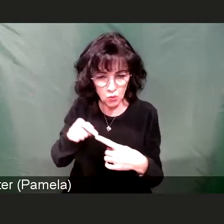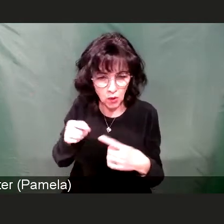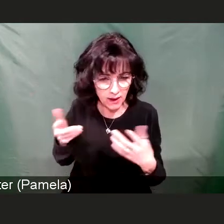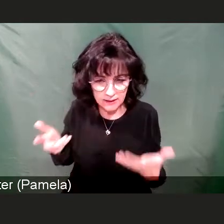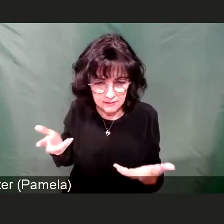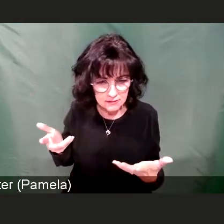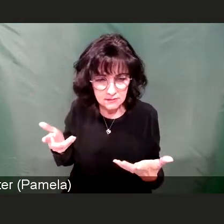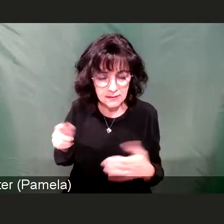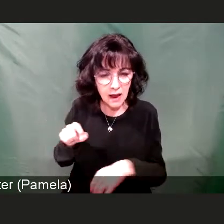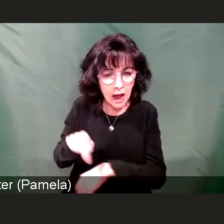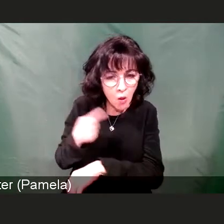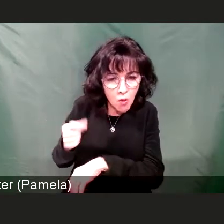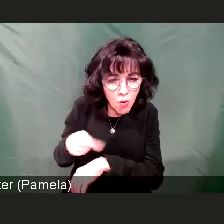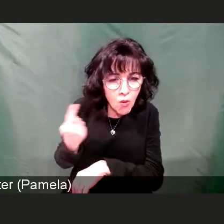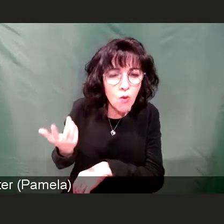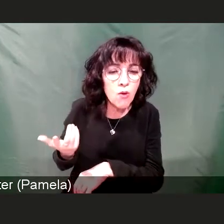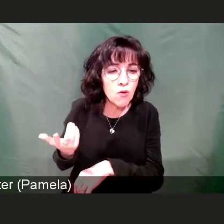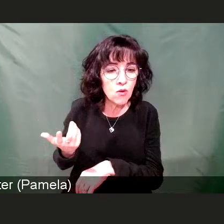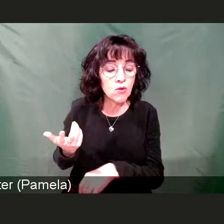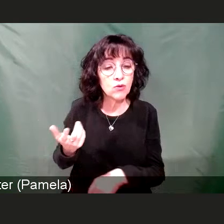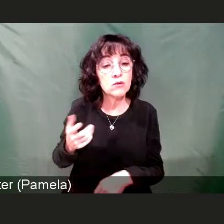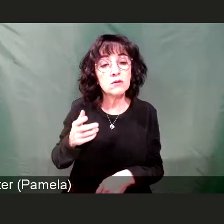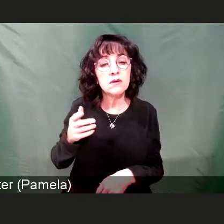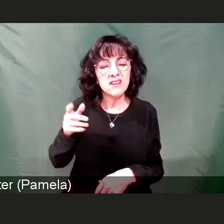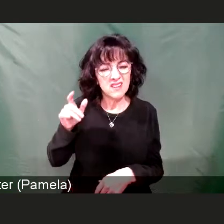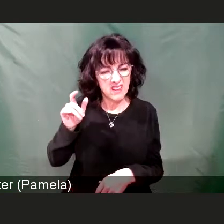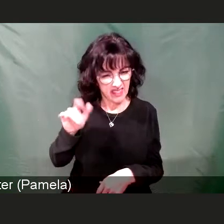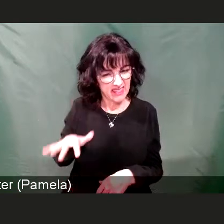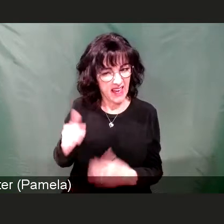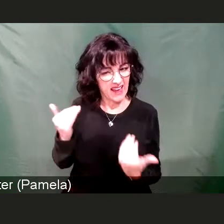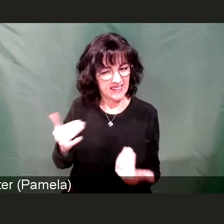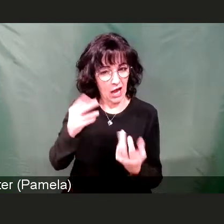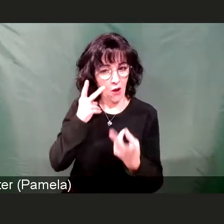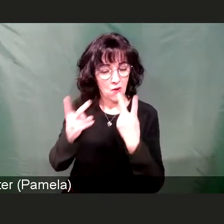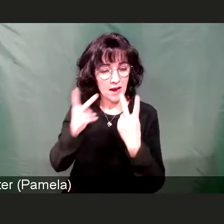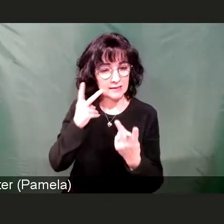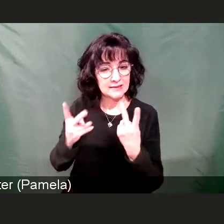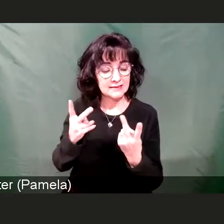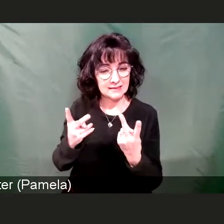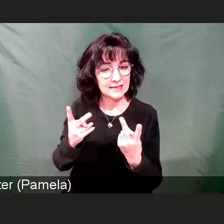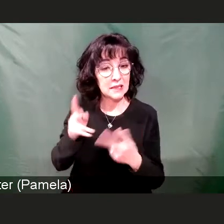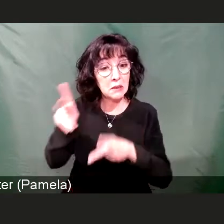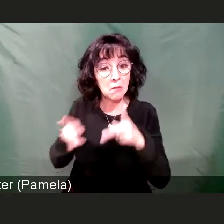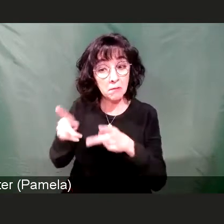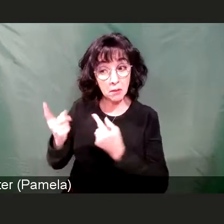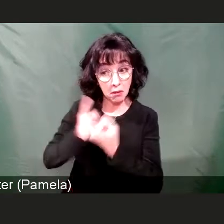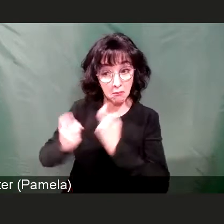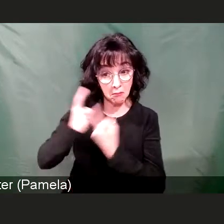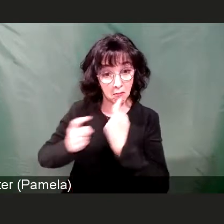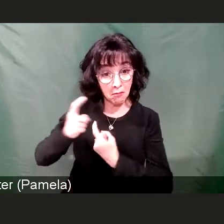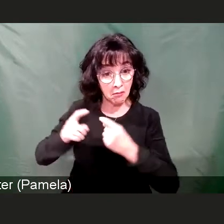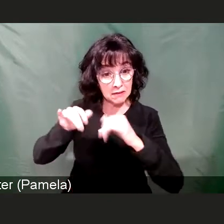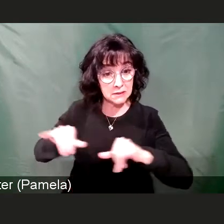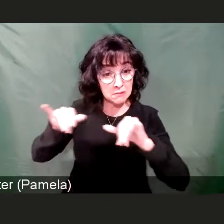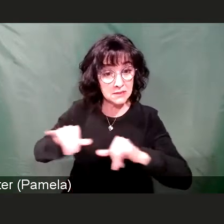Those questions I'm actually asked a lot less nowadays because Beebe Healthcare had set up testing sites